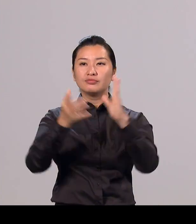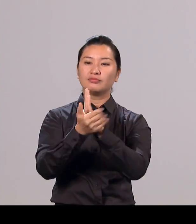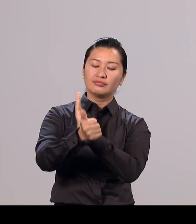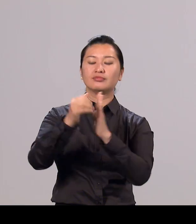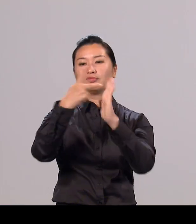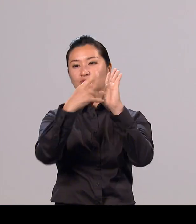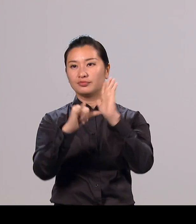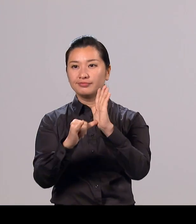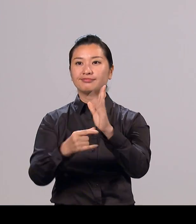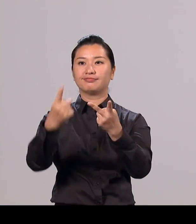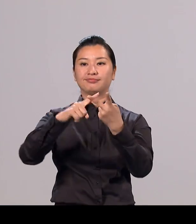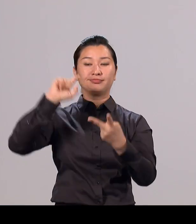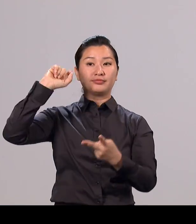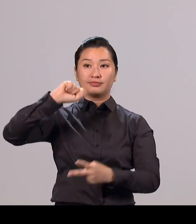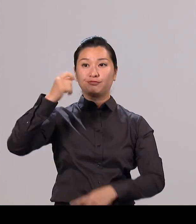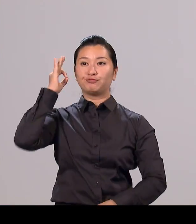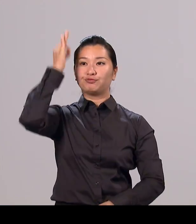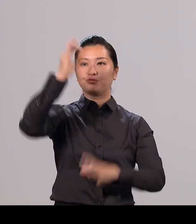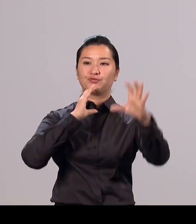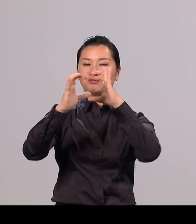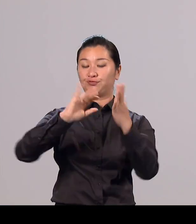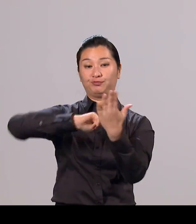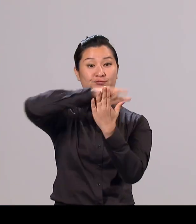the Committee on the Future Economy (CFE), the Committee on the Future Economy.